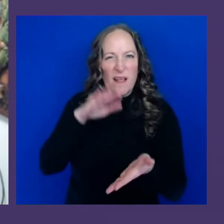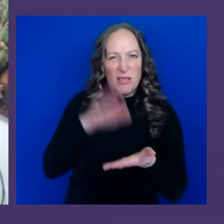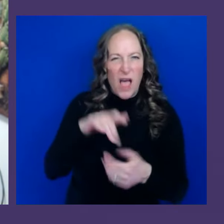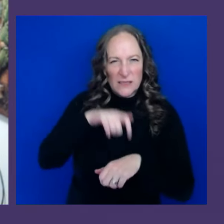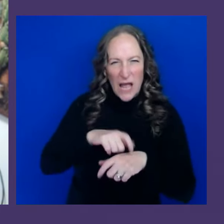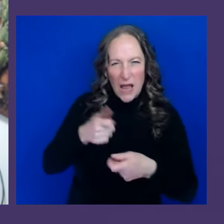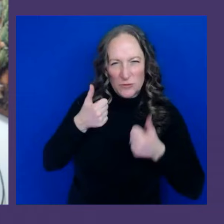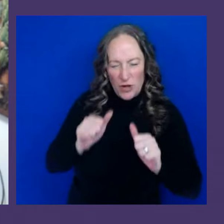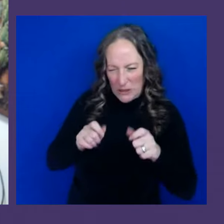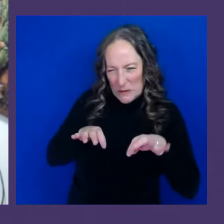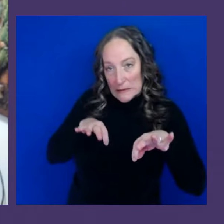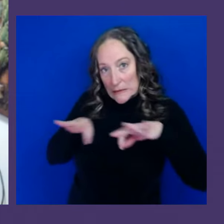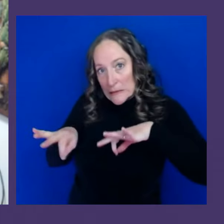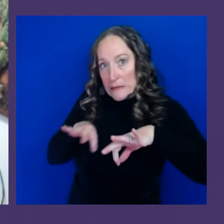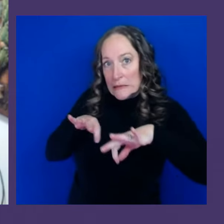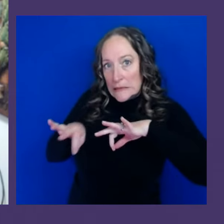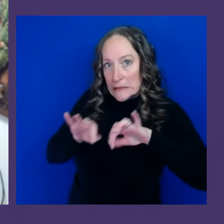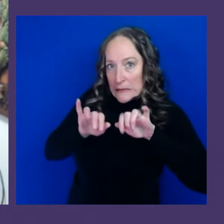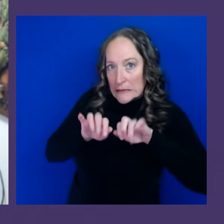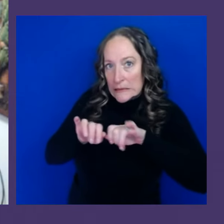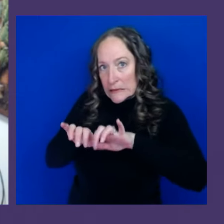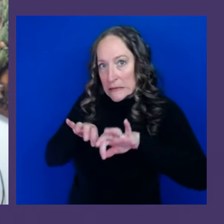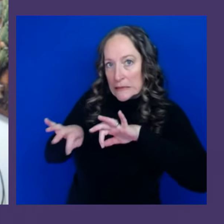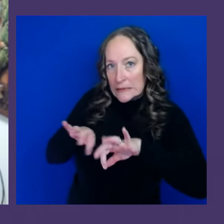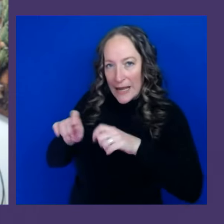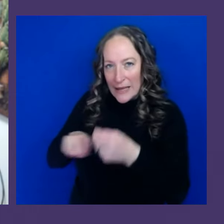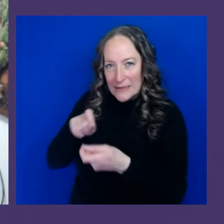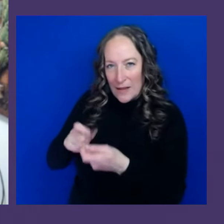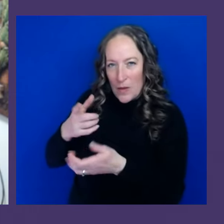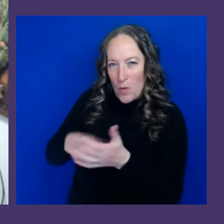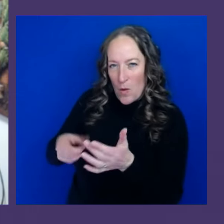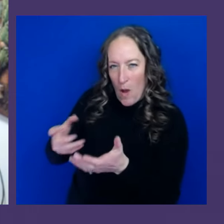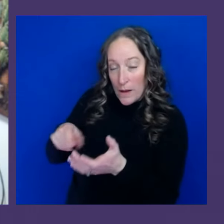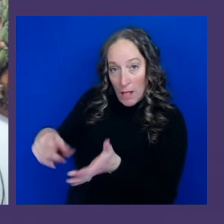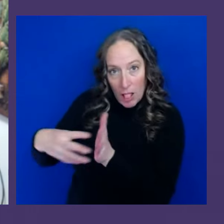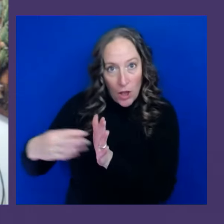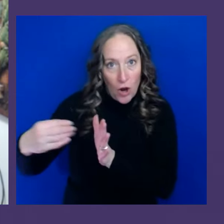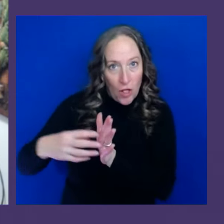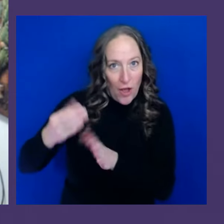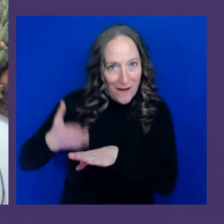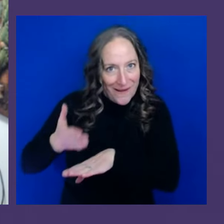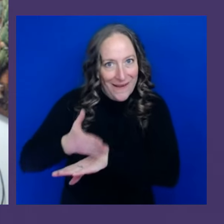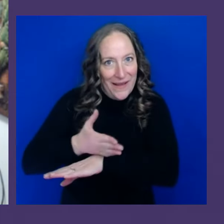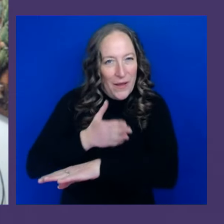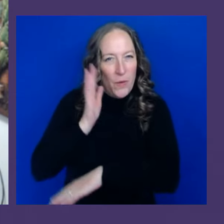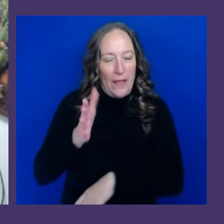to it what you actually want. The second thing I would say is,